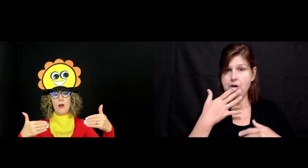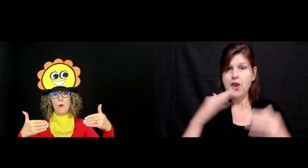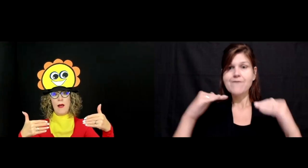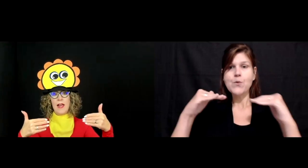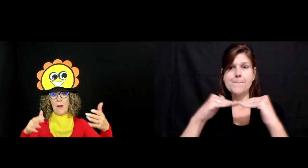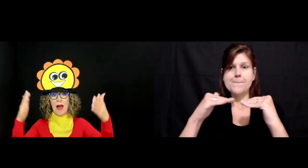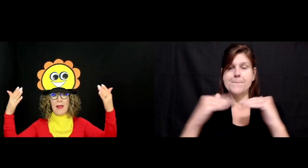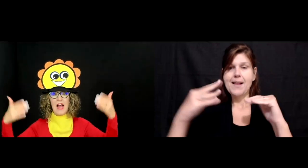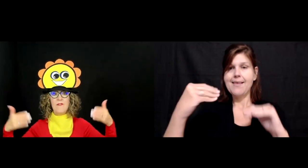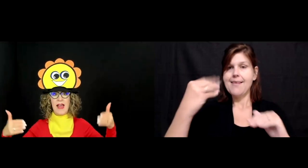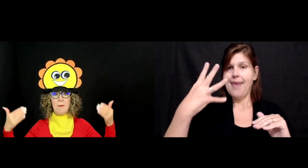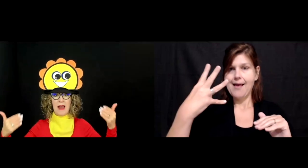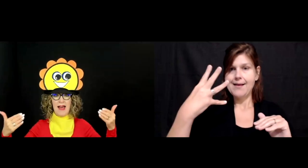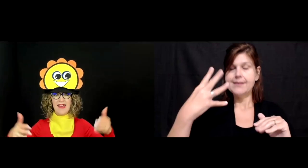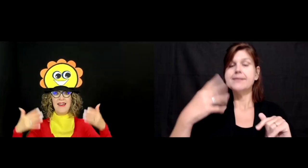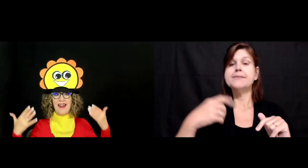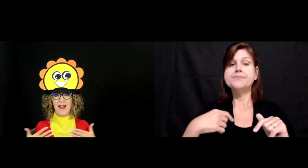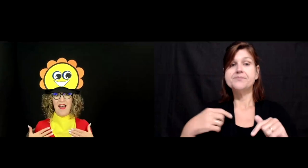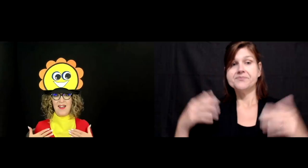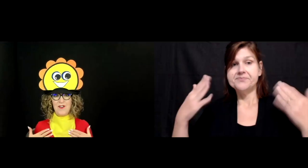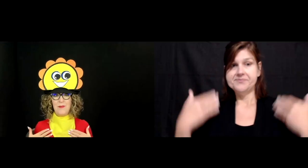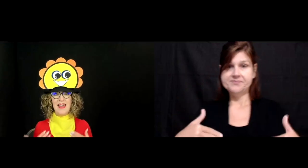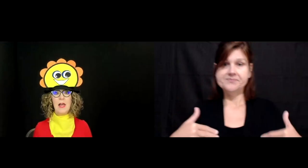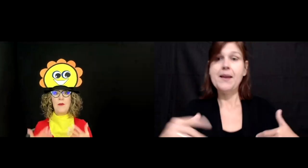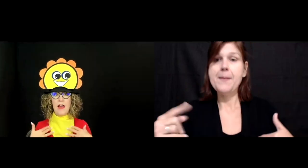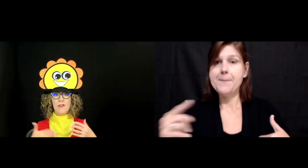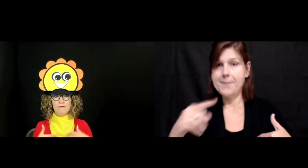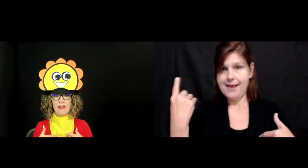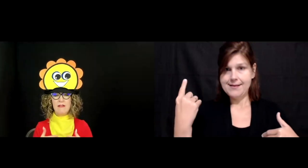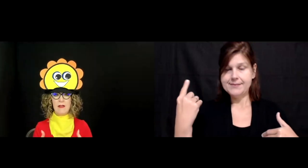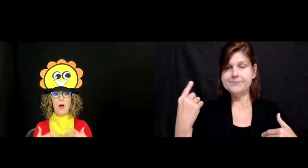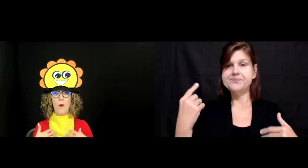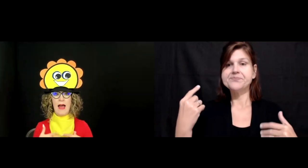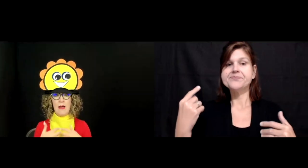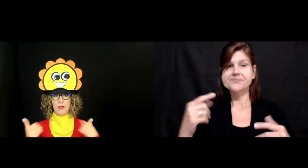So, you know, I advocate black normally, but that's the reason I wear